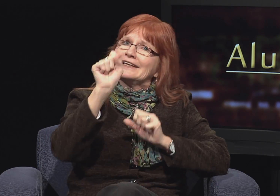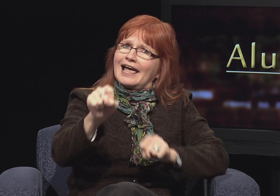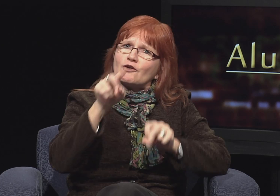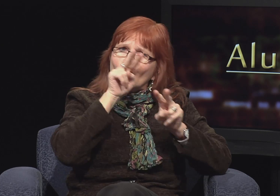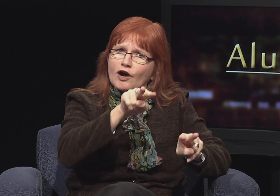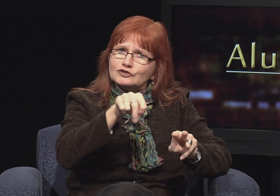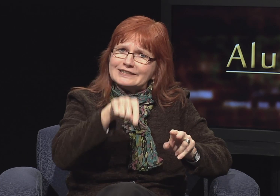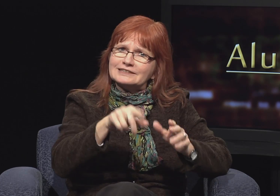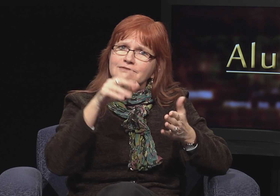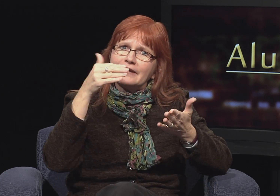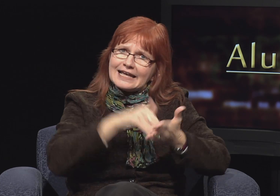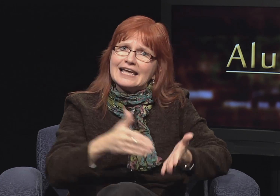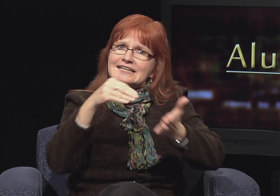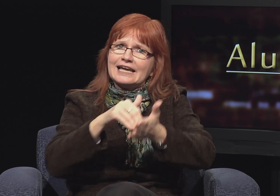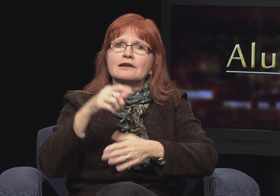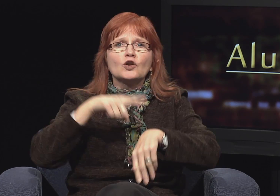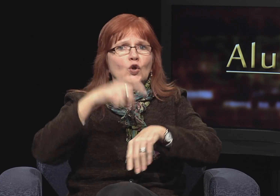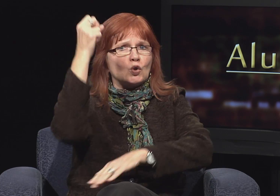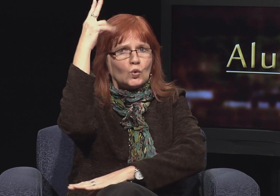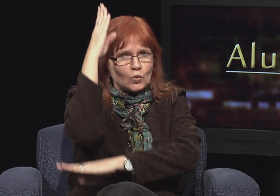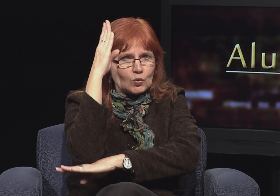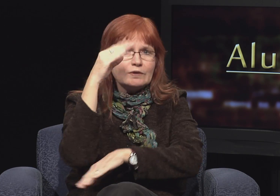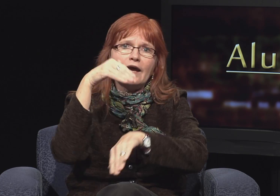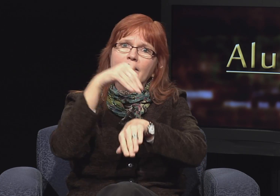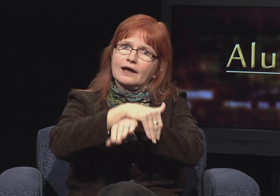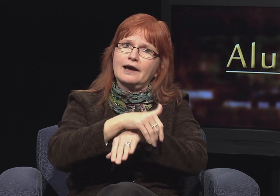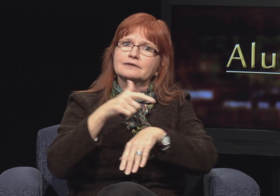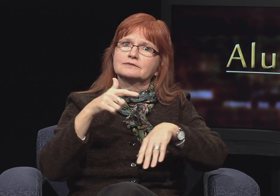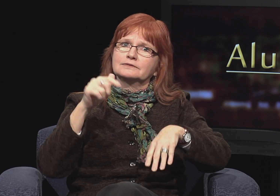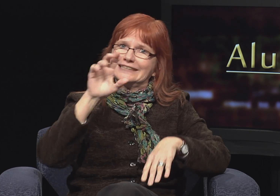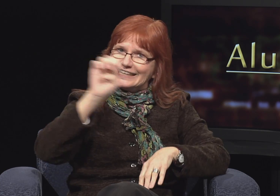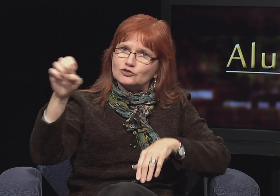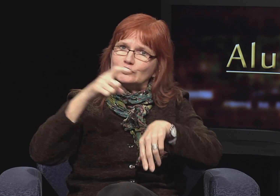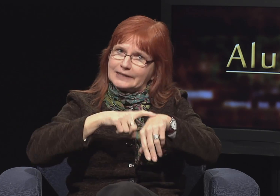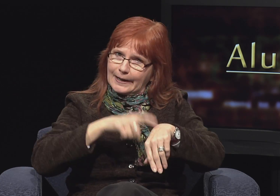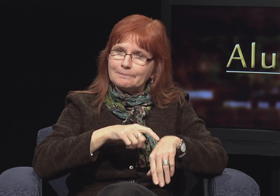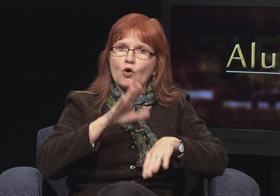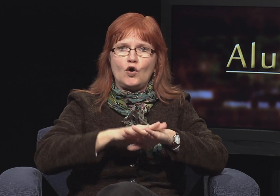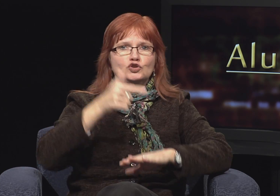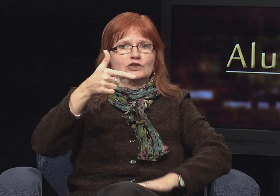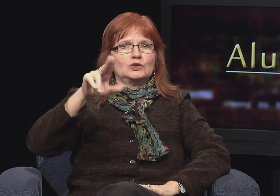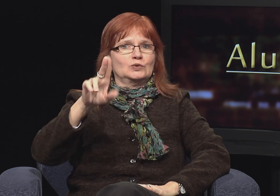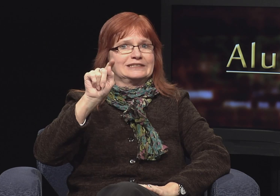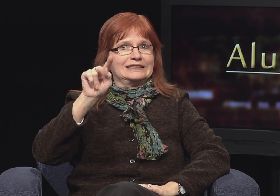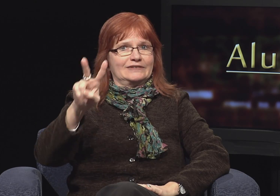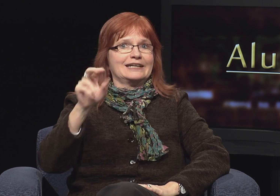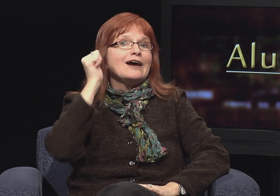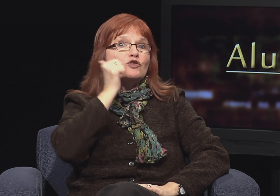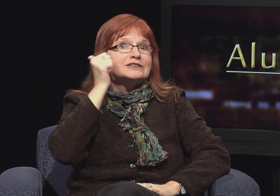This show will air every day this week at noon and 10 pm Eastern time on GUTV.